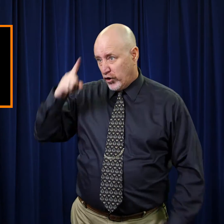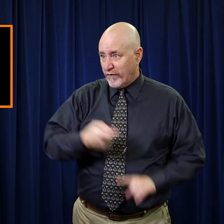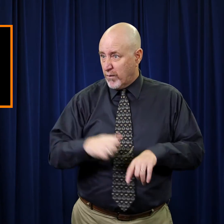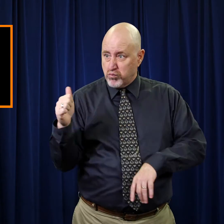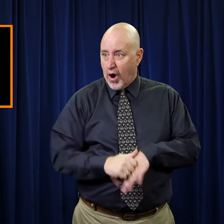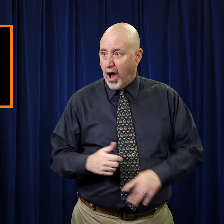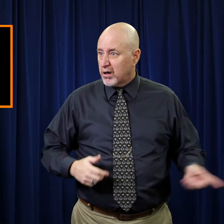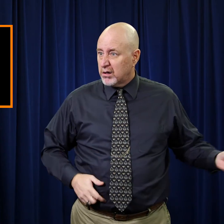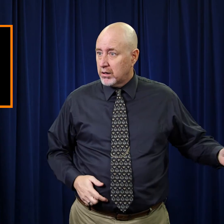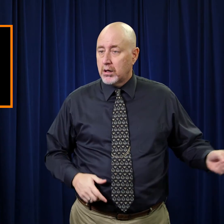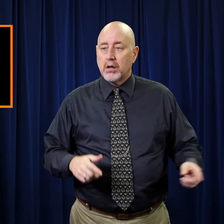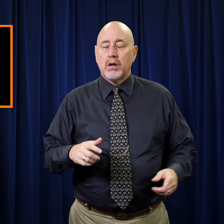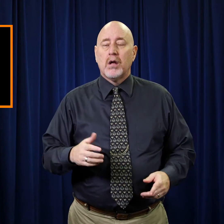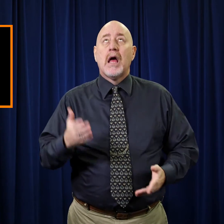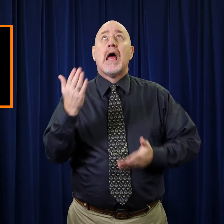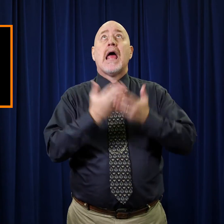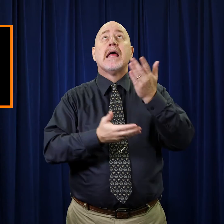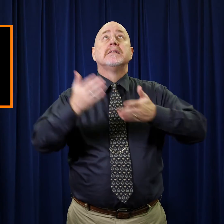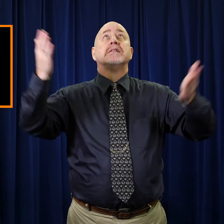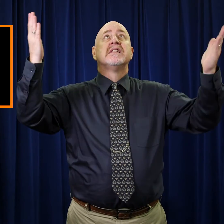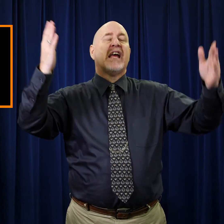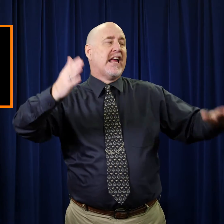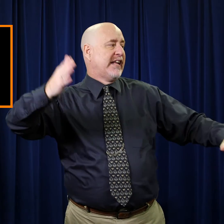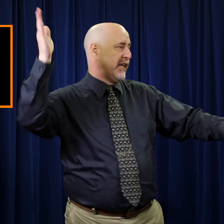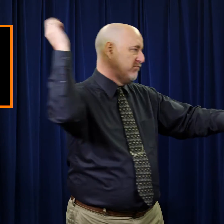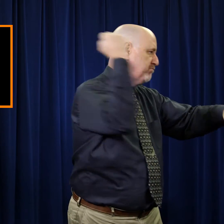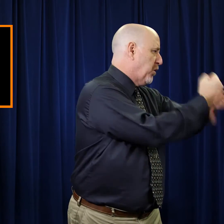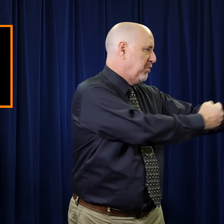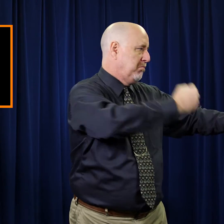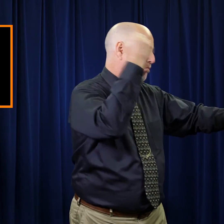bring water for you out of this rock?" And Moses lifts his hand and he strikes the rock